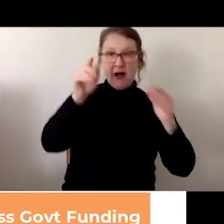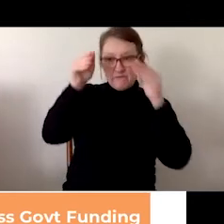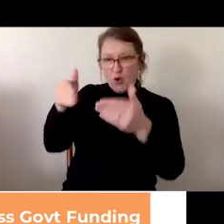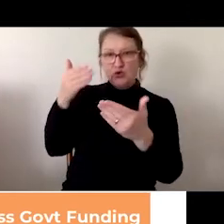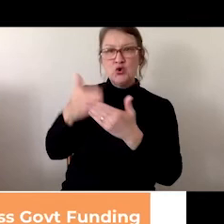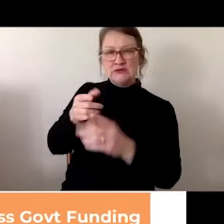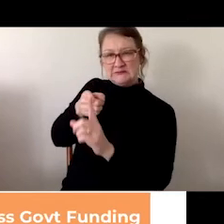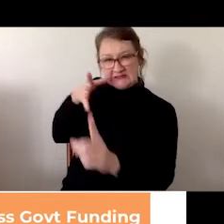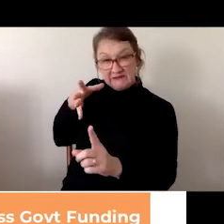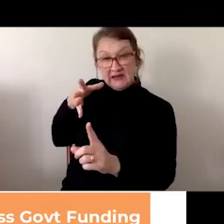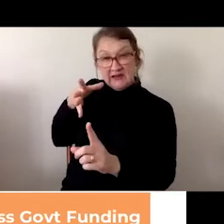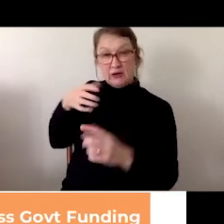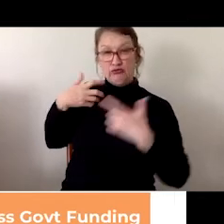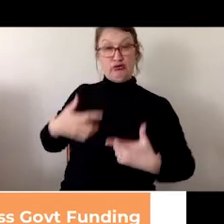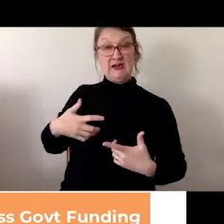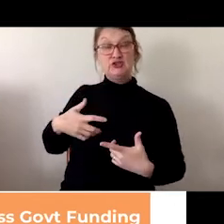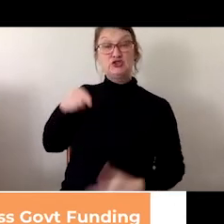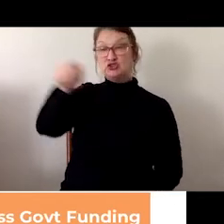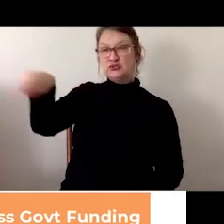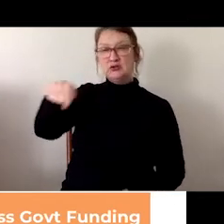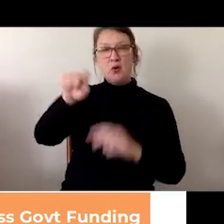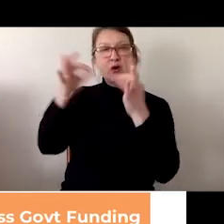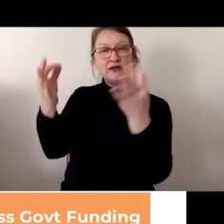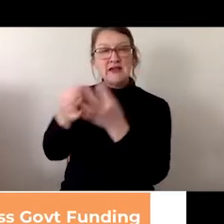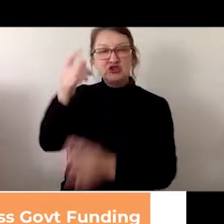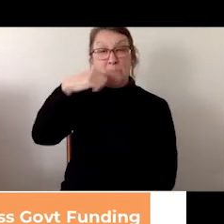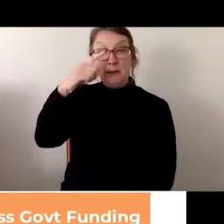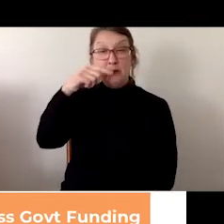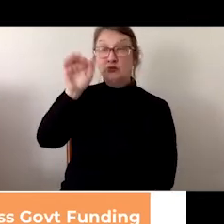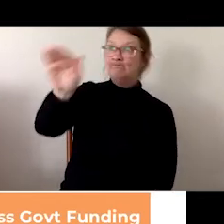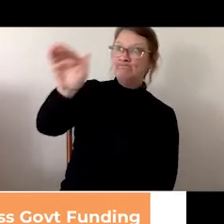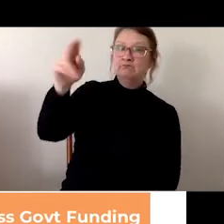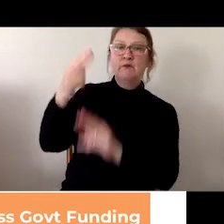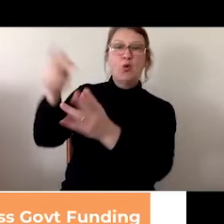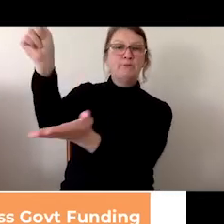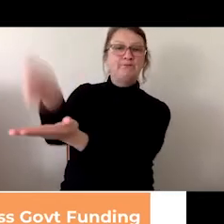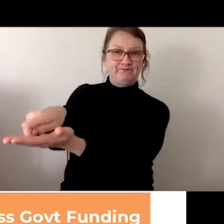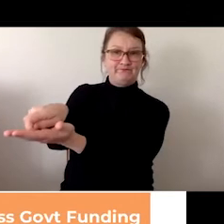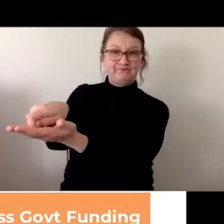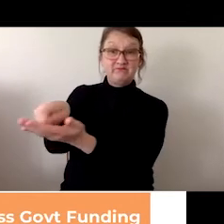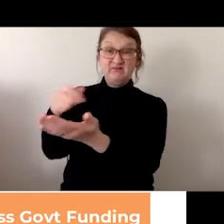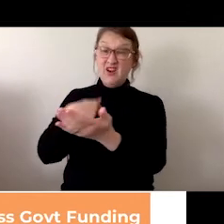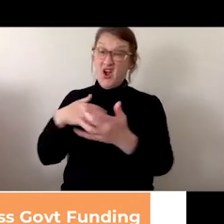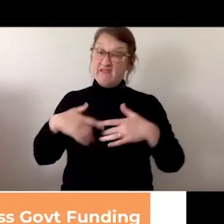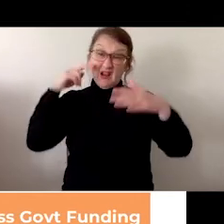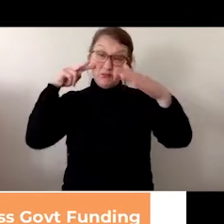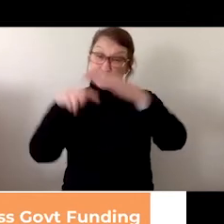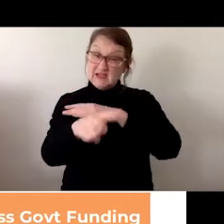wealth and fundraising. And finally, less government spending is my prediction. The government's checkback -- chequebook is burning